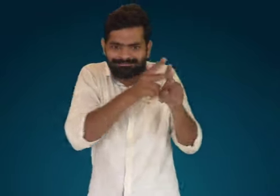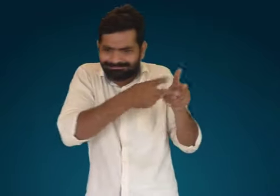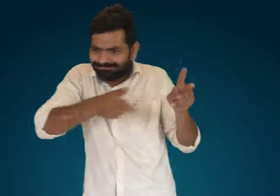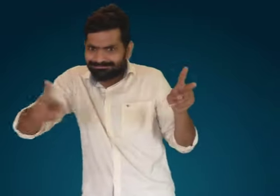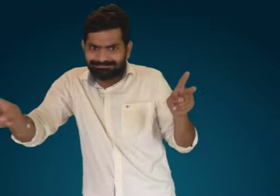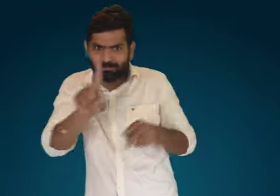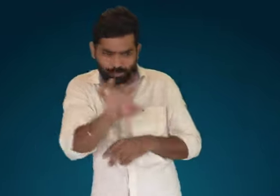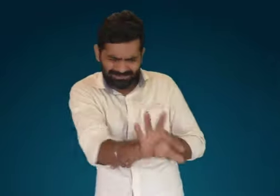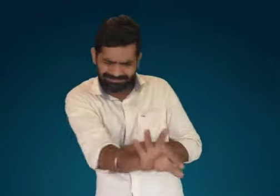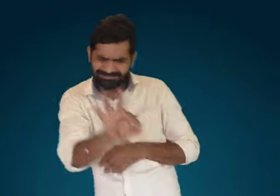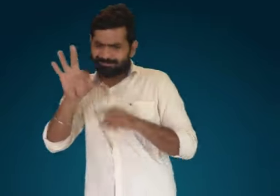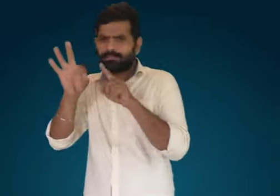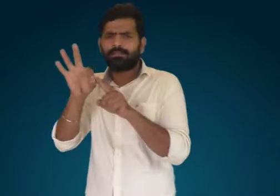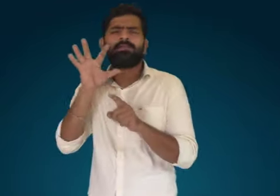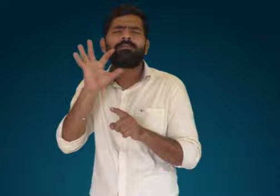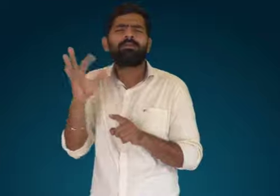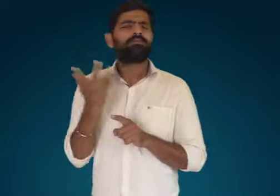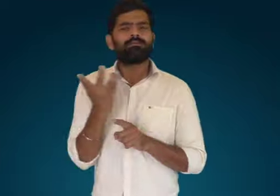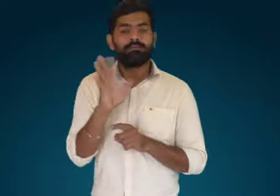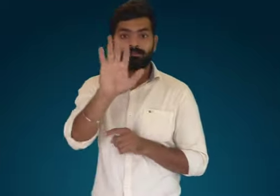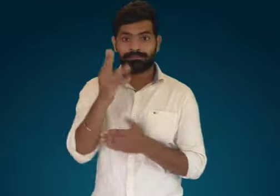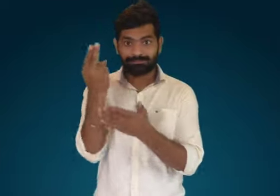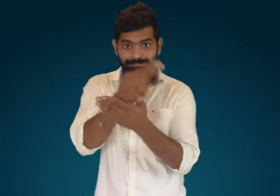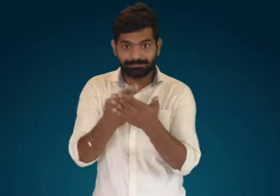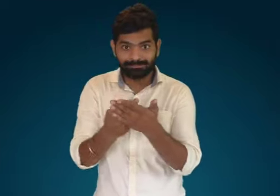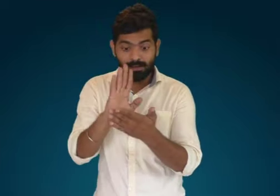let us see one such methodology being used in the classroom